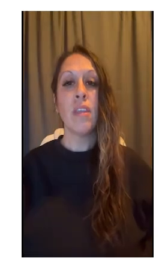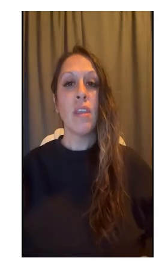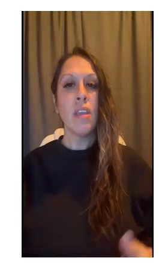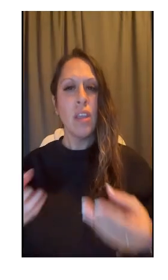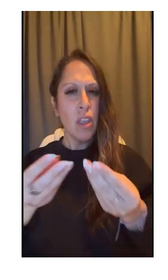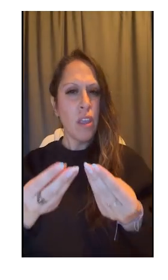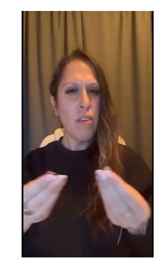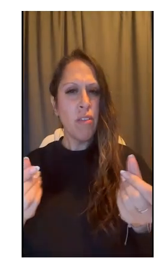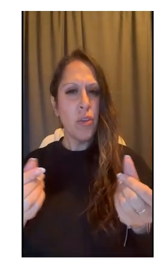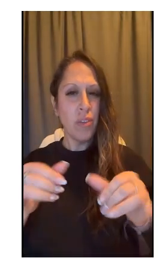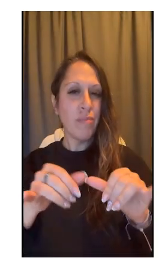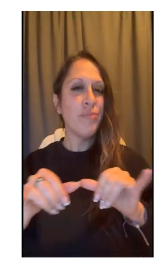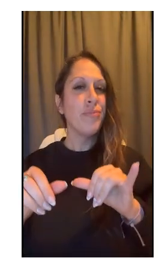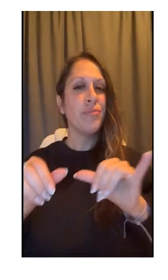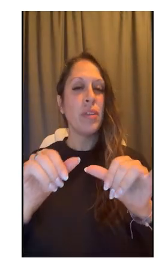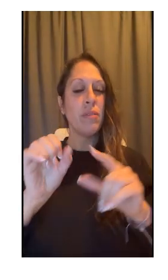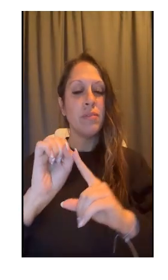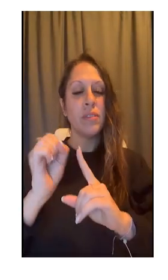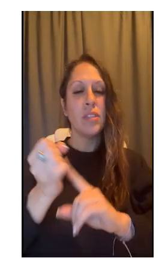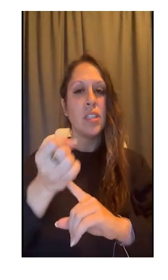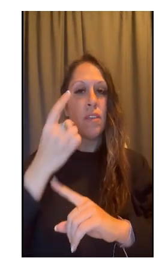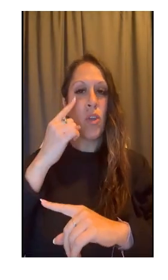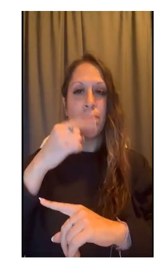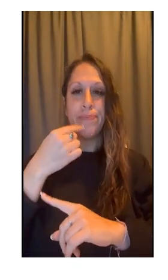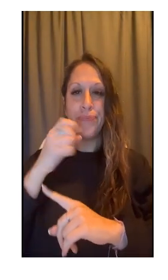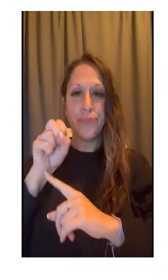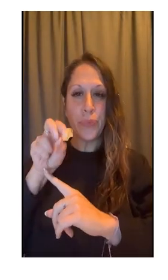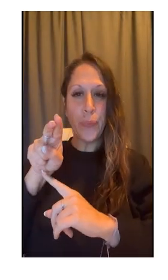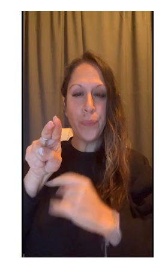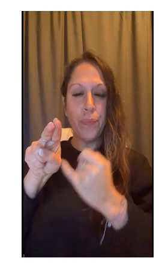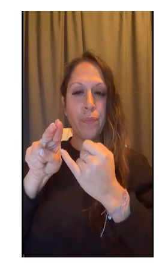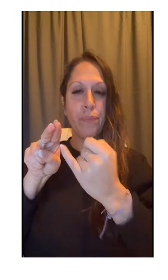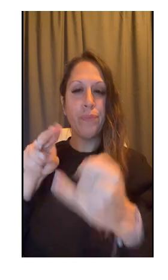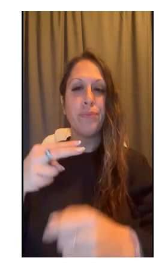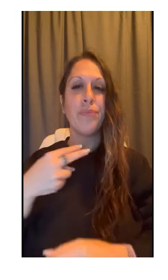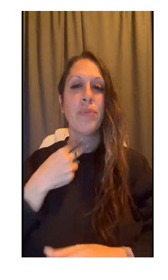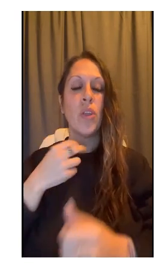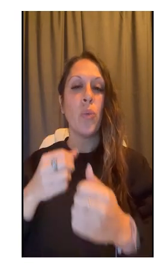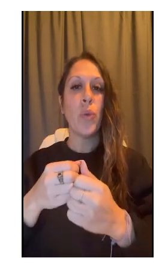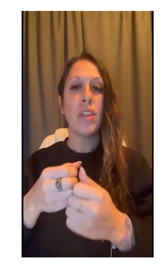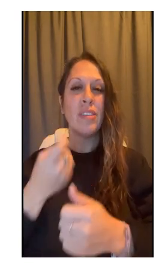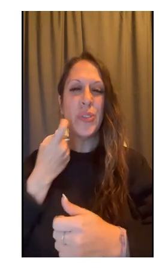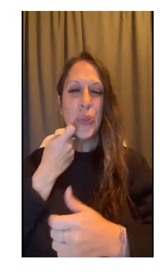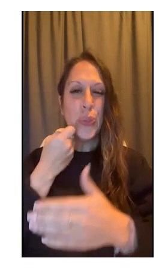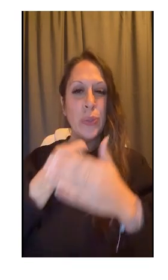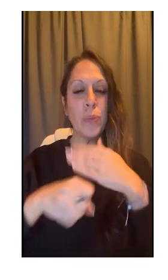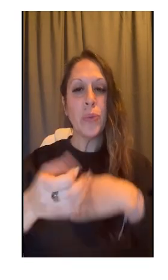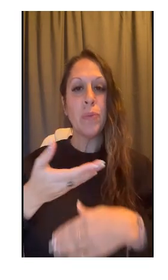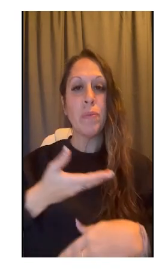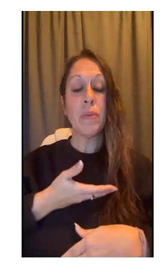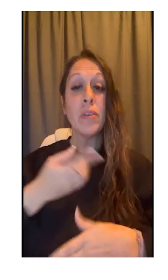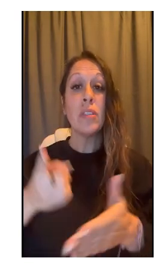There are a few pretty common scenarios for tongue tie with newborn babies. Sometimes you'll have a tone baby